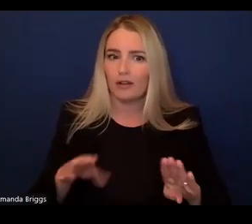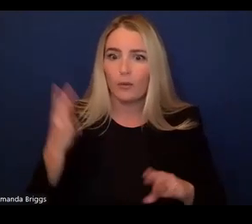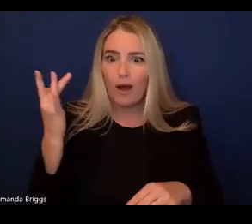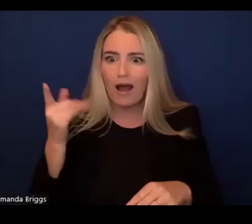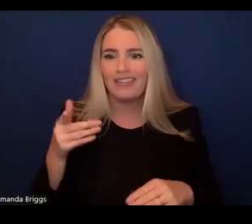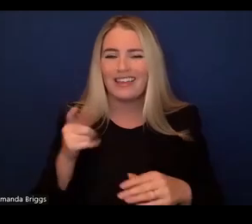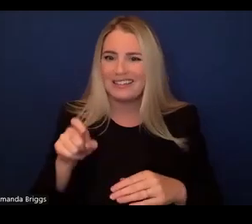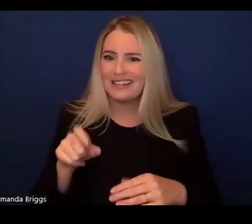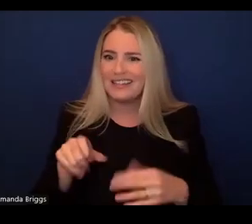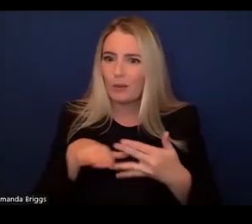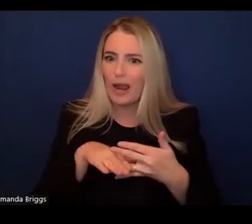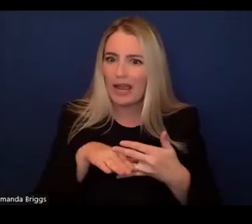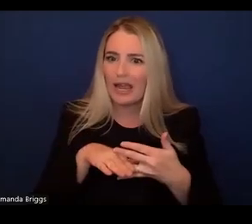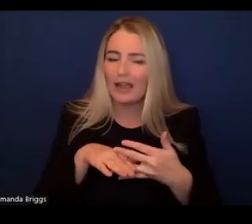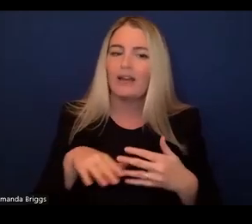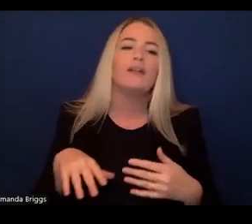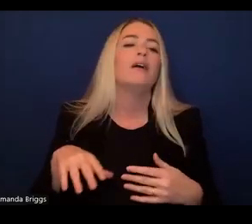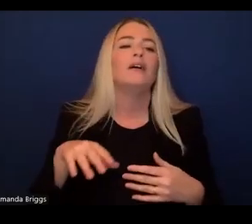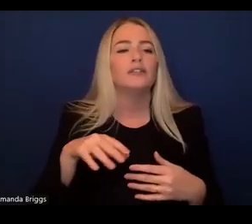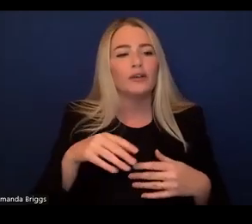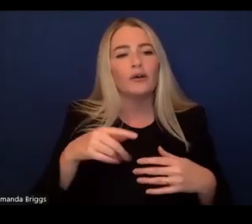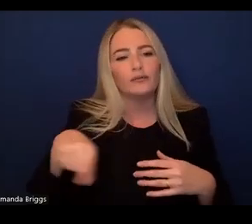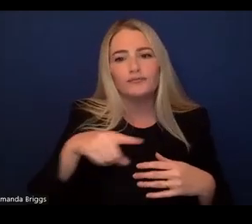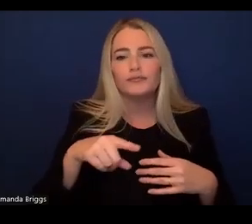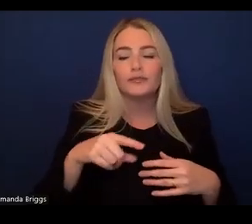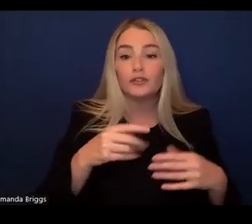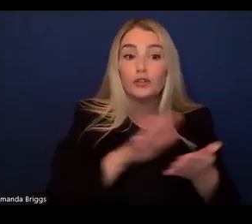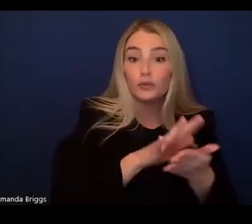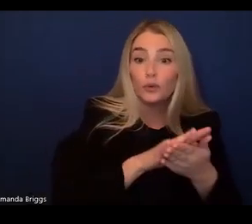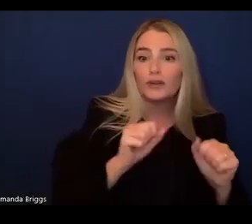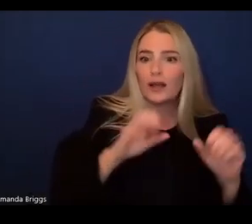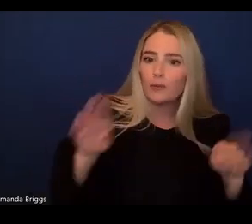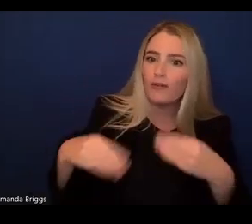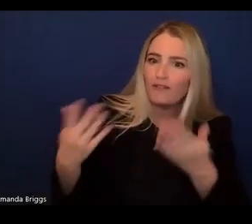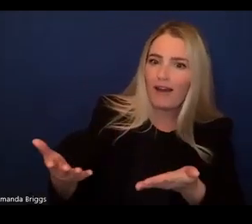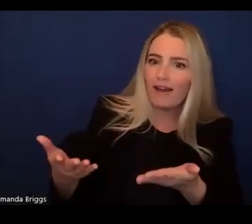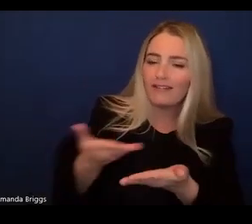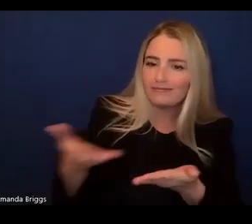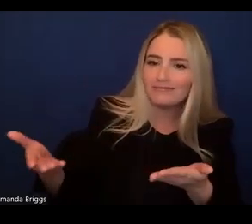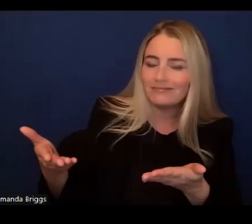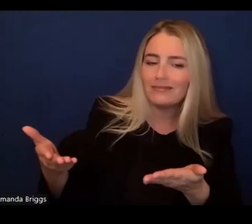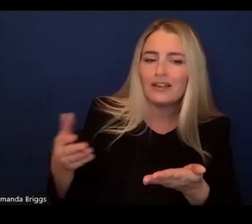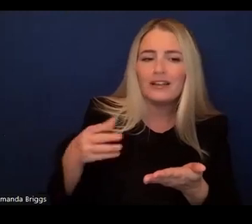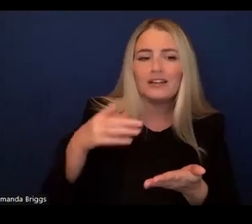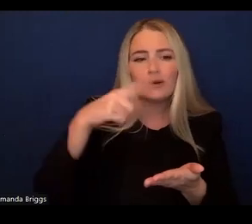These services are in place for the school to provide the student. So they, they should be looking at